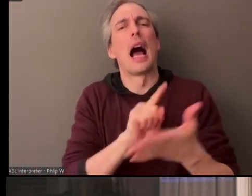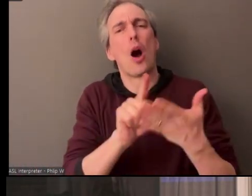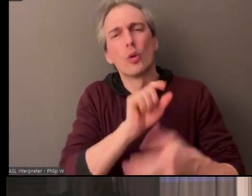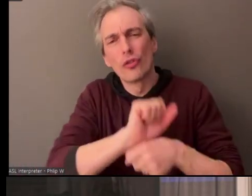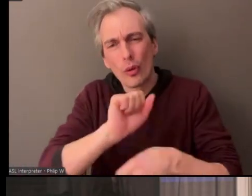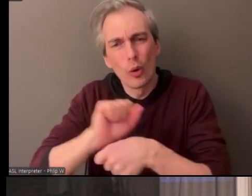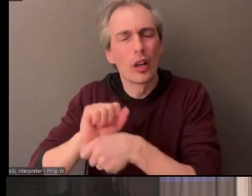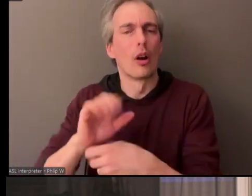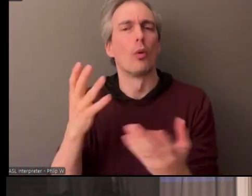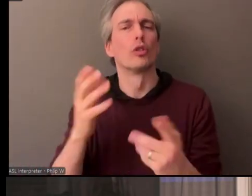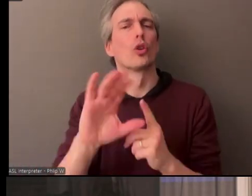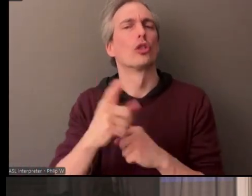and a definition of done.